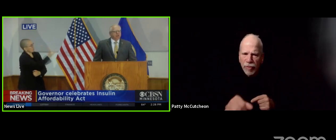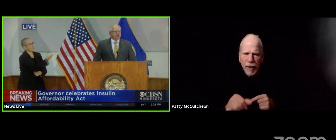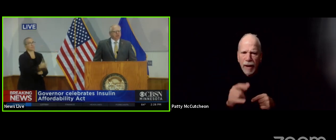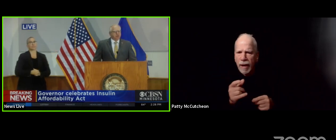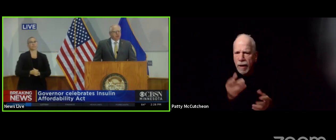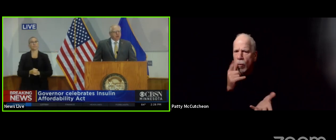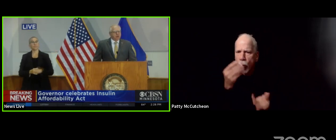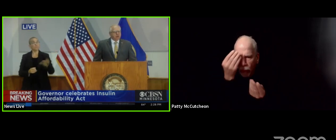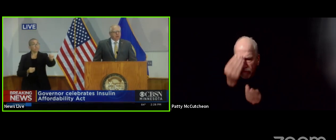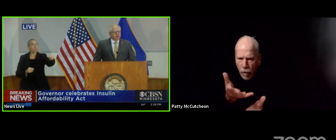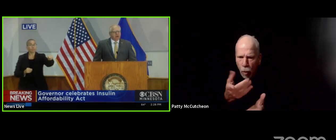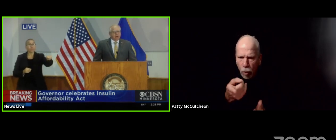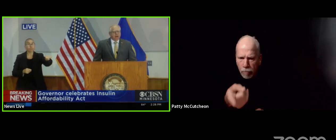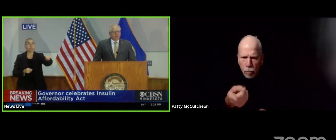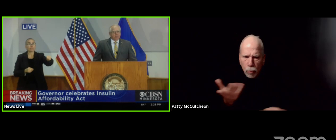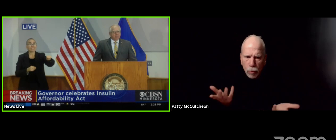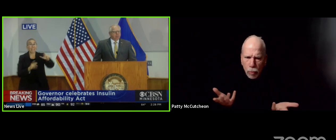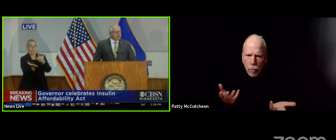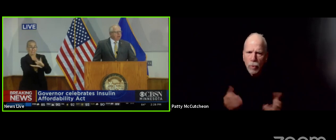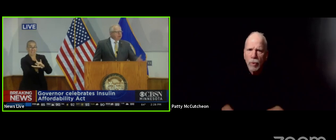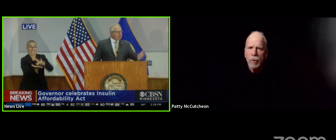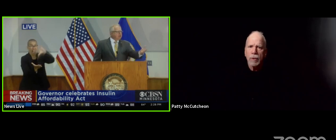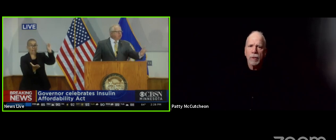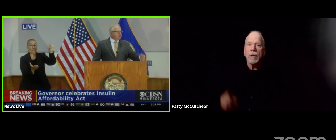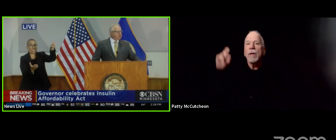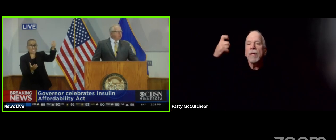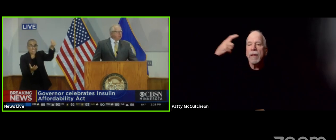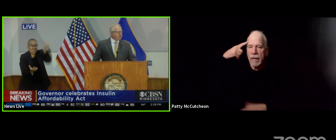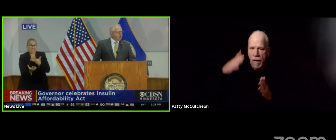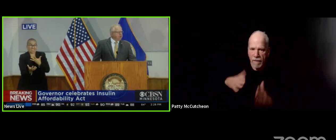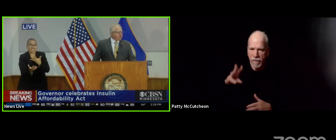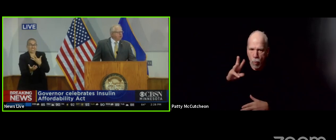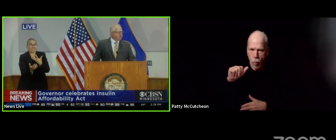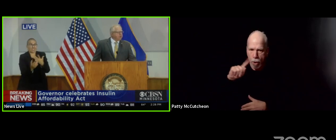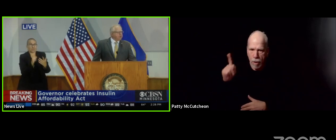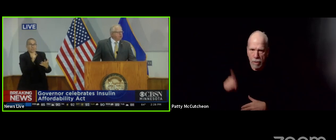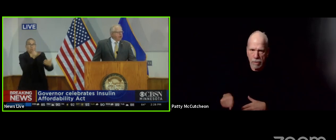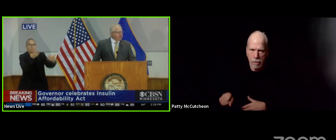LEGISLATORS KNOW ON THIS. I MEAN, WHEN IT COMES BACK, OUR